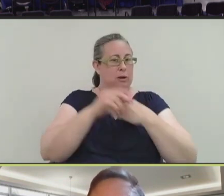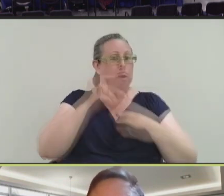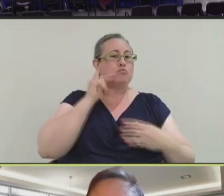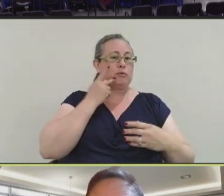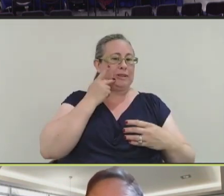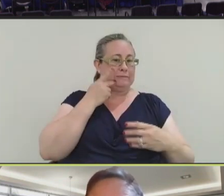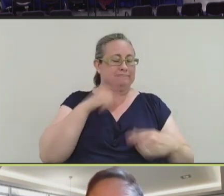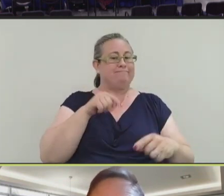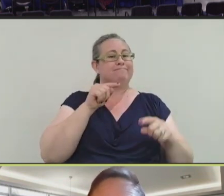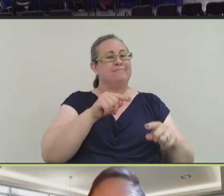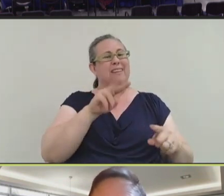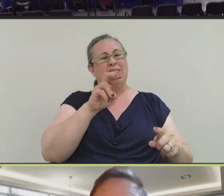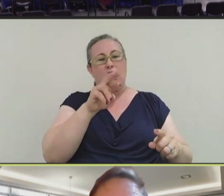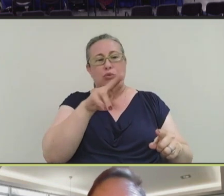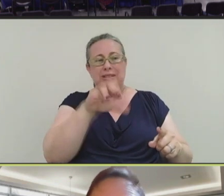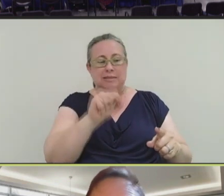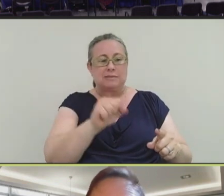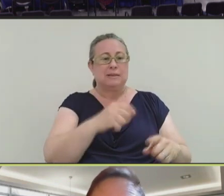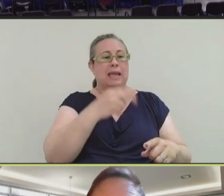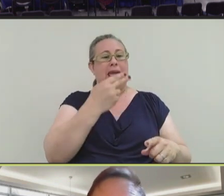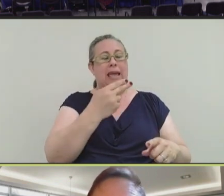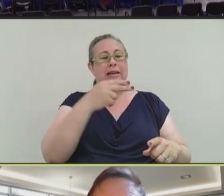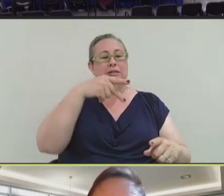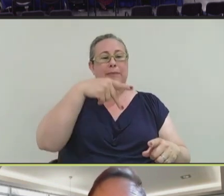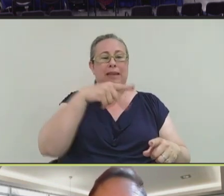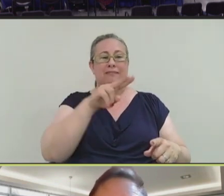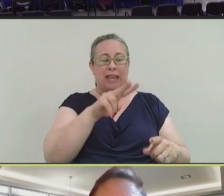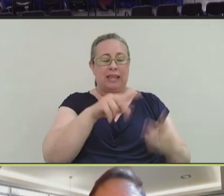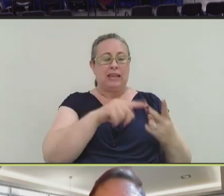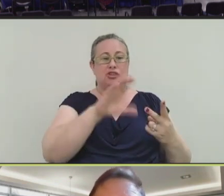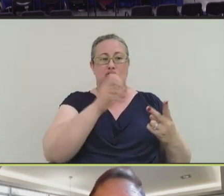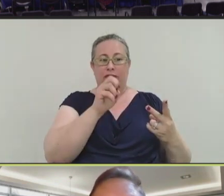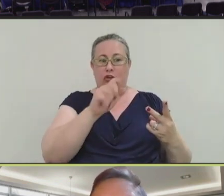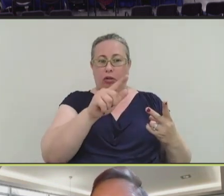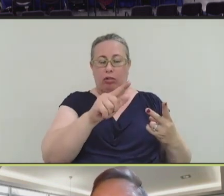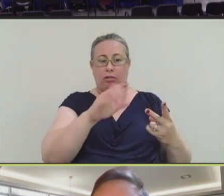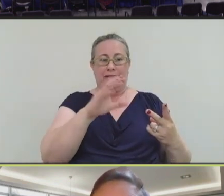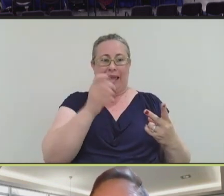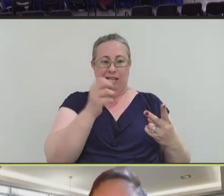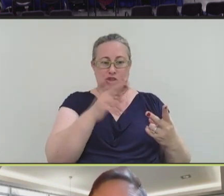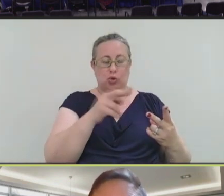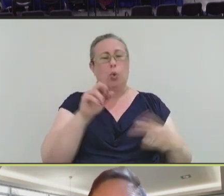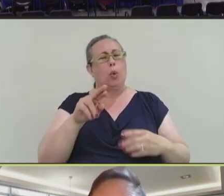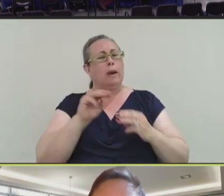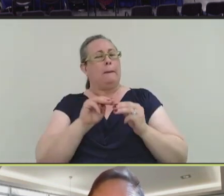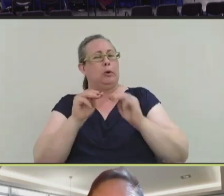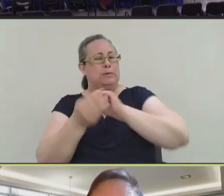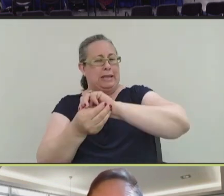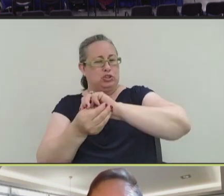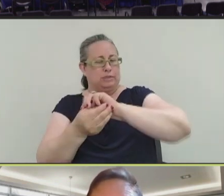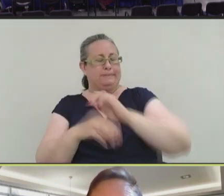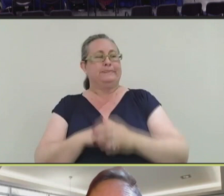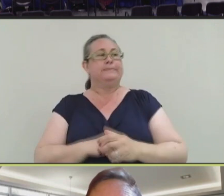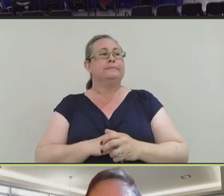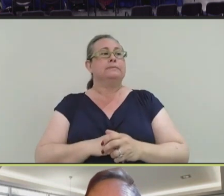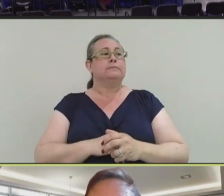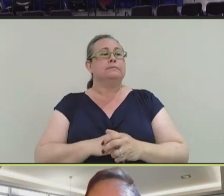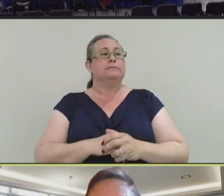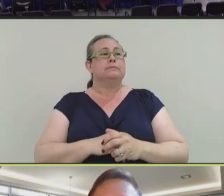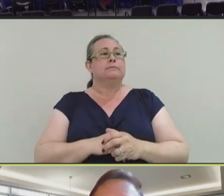viruses such as HPV in cervical cancer or mutations, which really occur in a